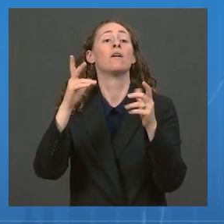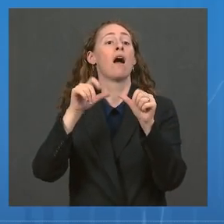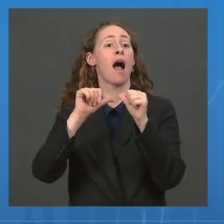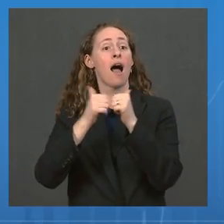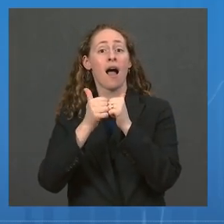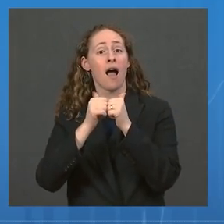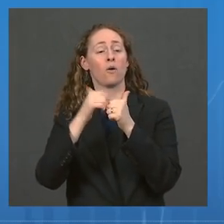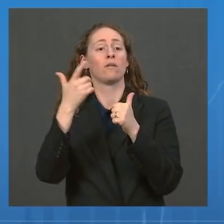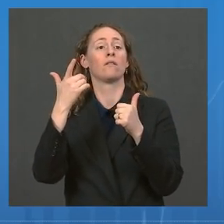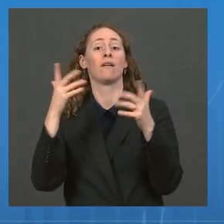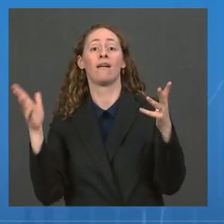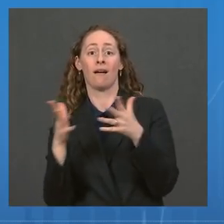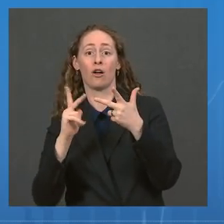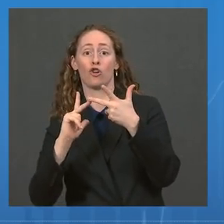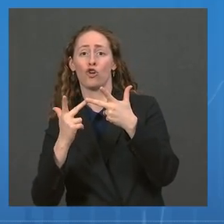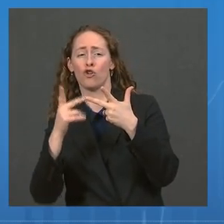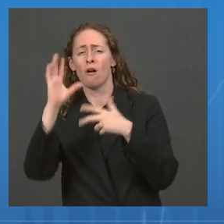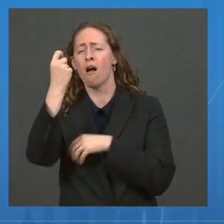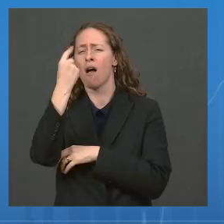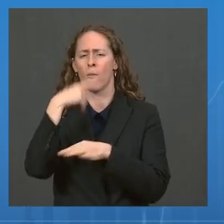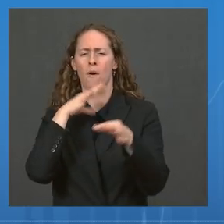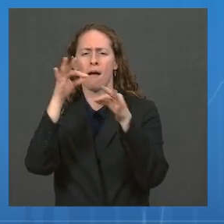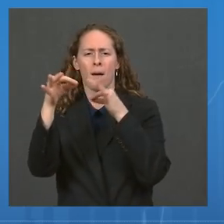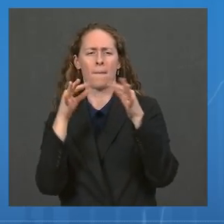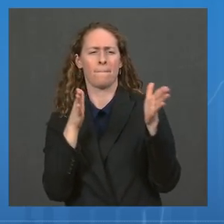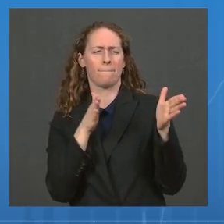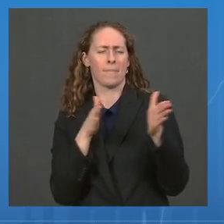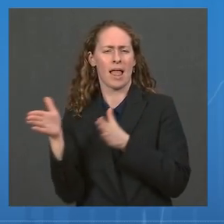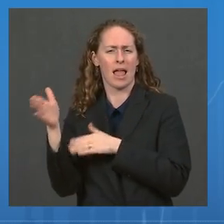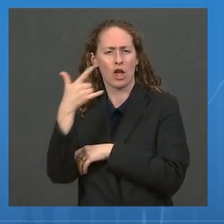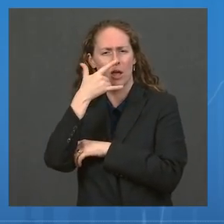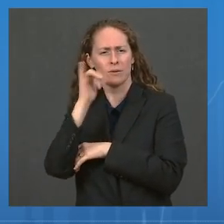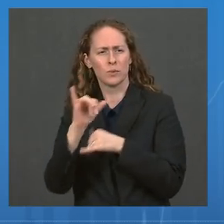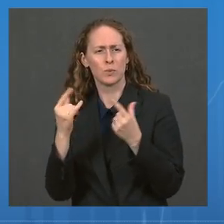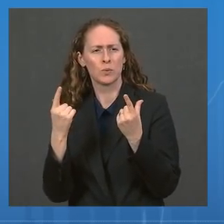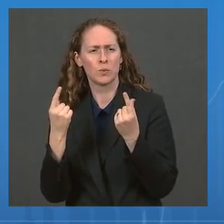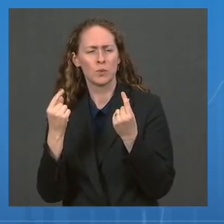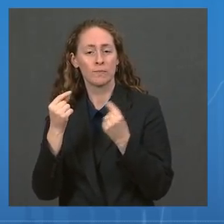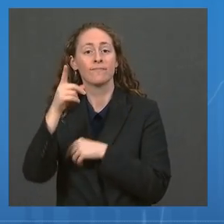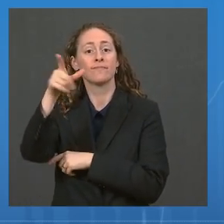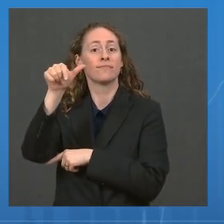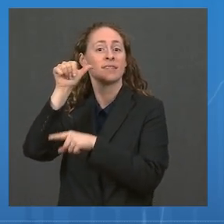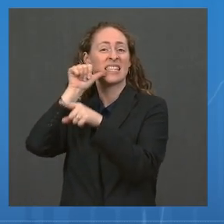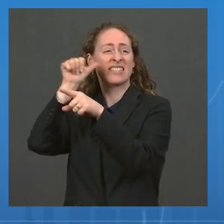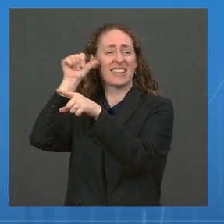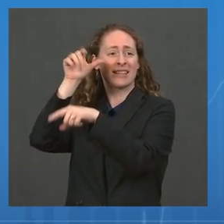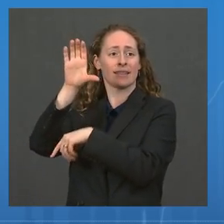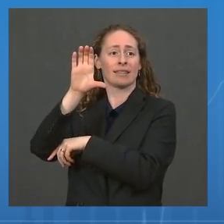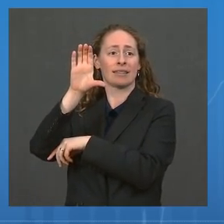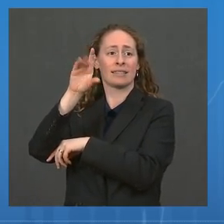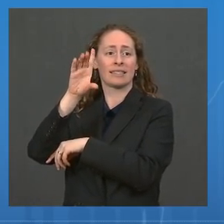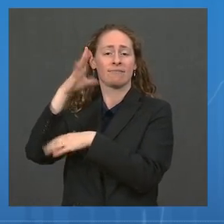in the current state of the pandemic. Yesterday, CDC reported over 120,000 daily COVID-19 cases,